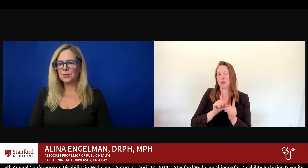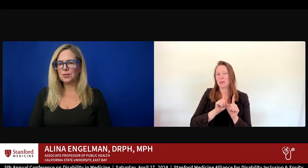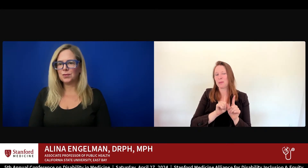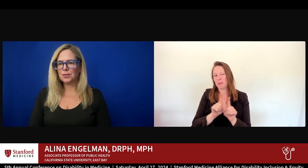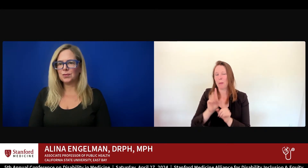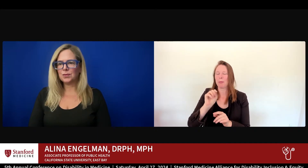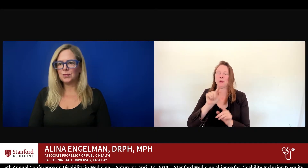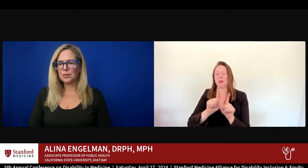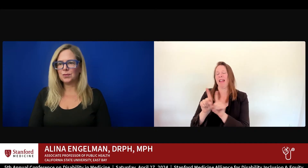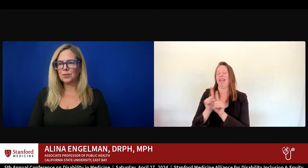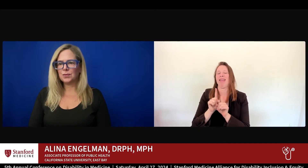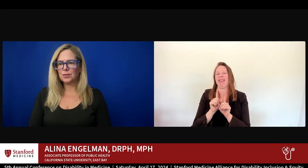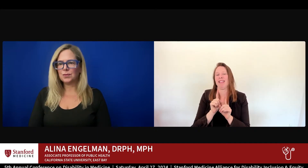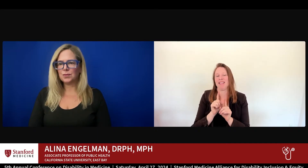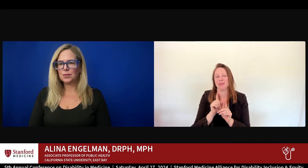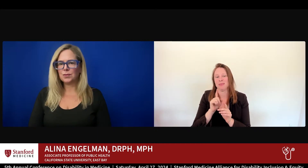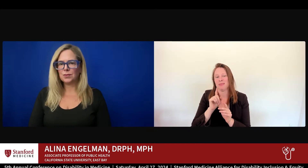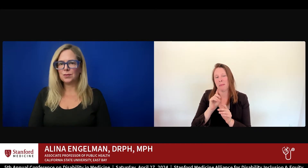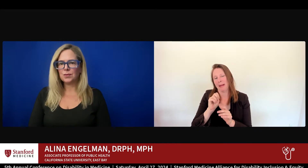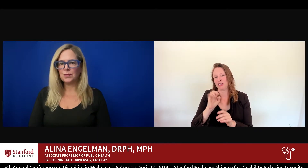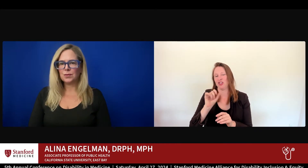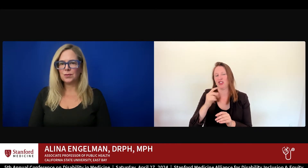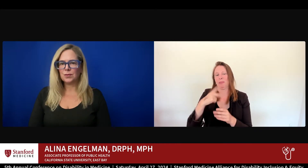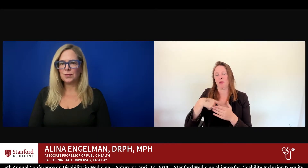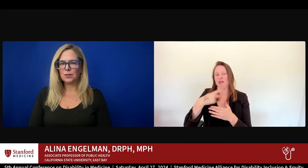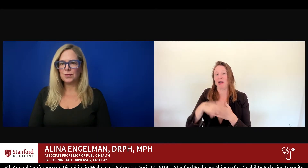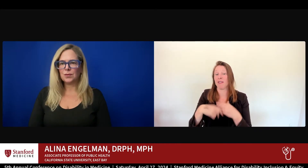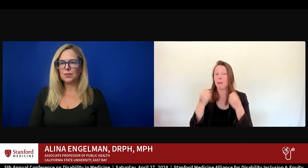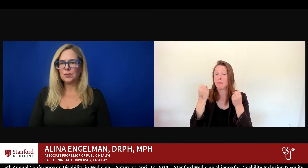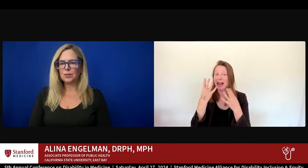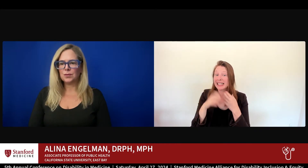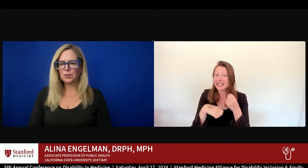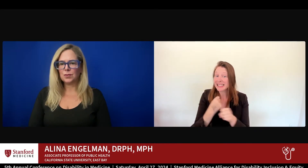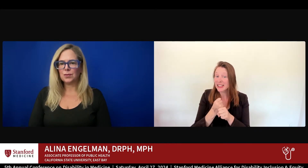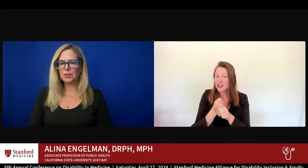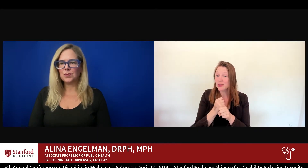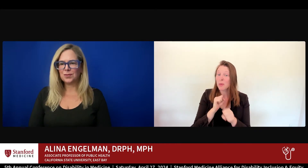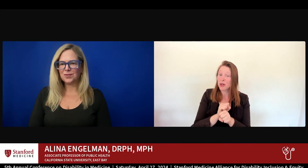she also runs the Disabilities in Medicine Mutual Mentorship program.